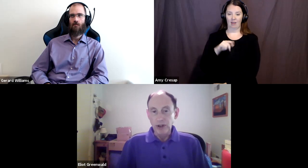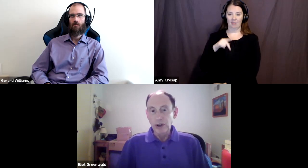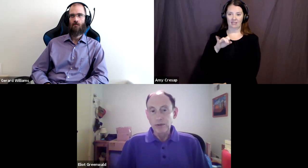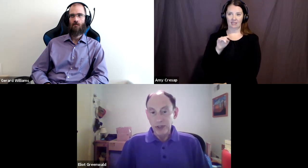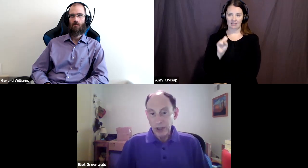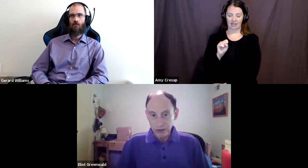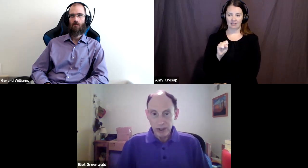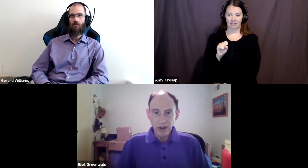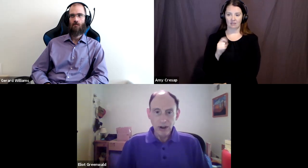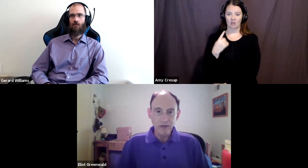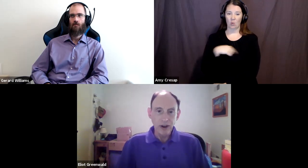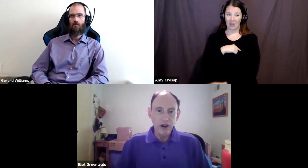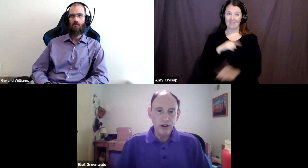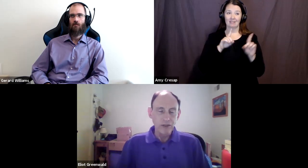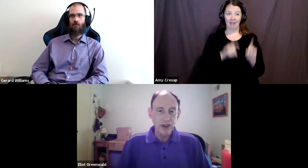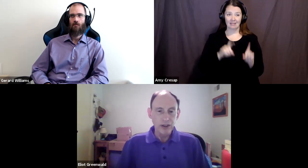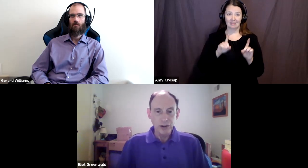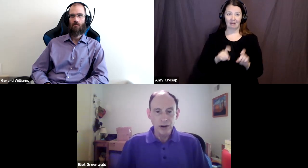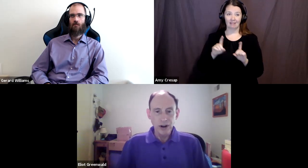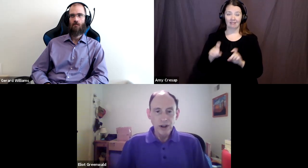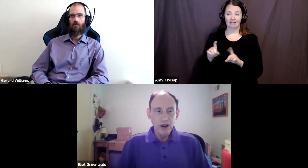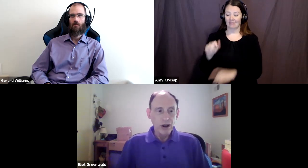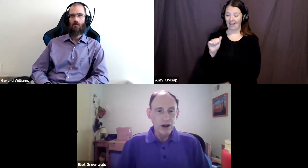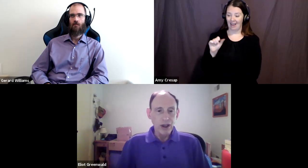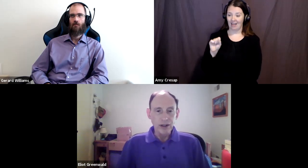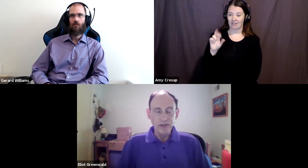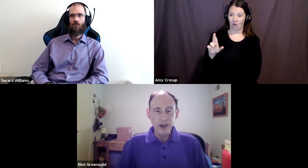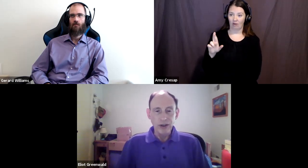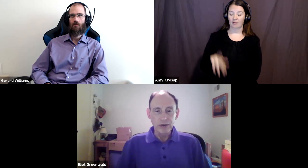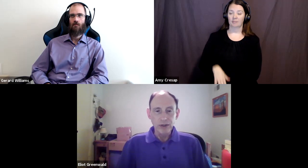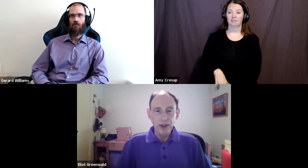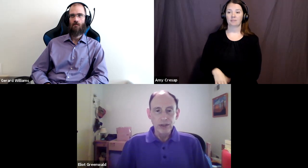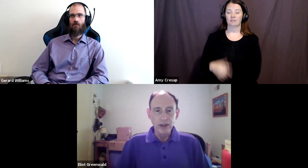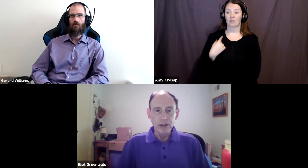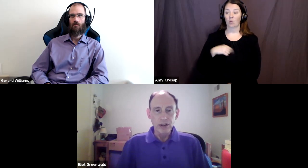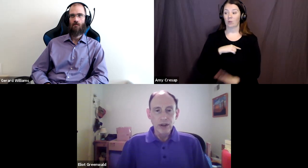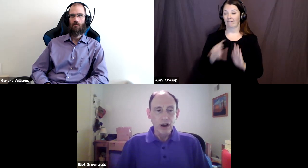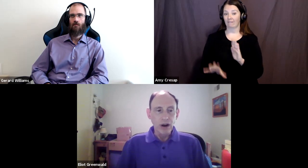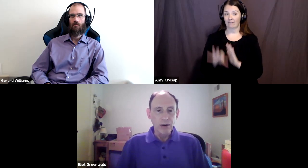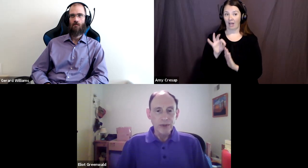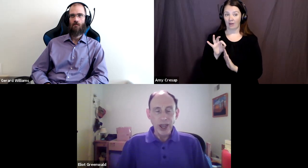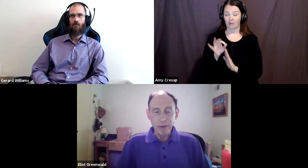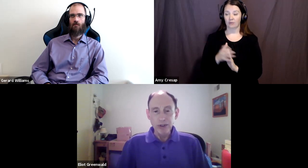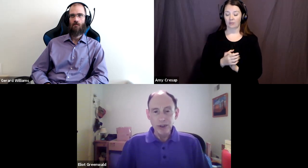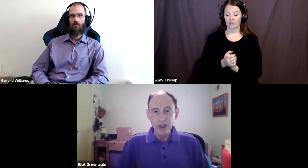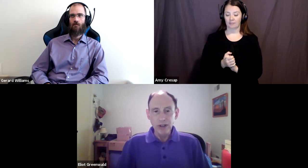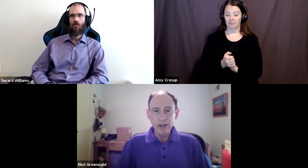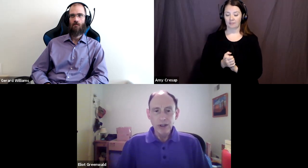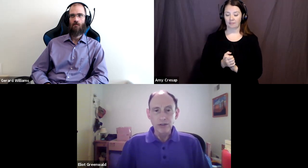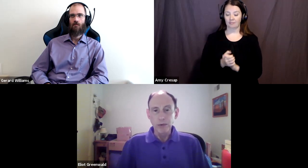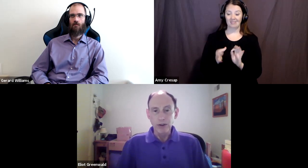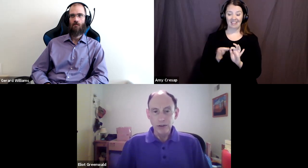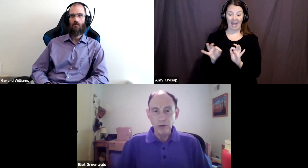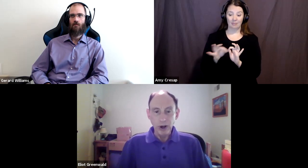We've done number of testing of ASR. And have found the caption delay is much quick